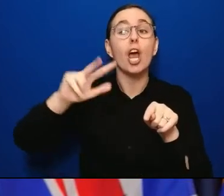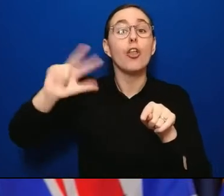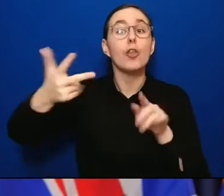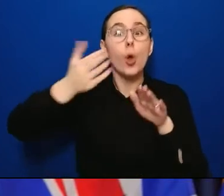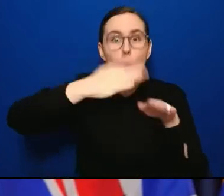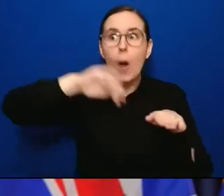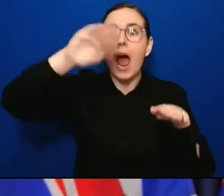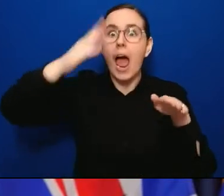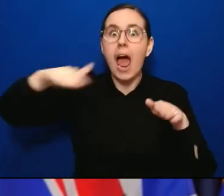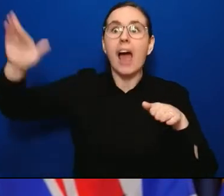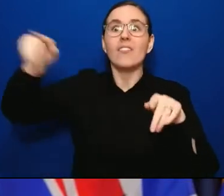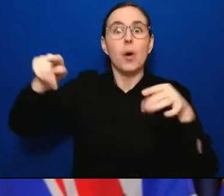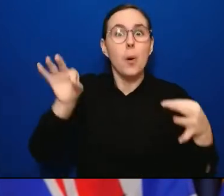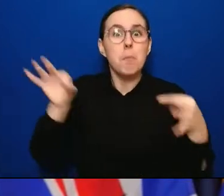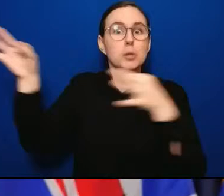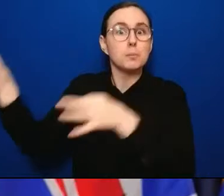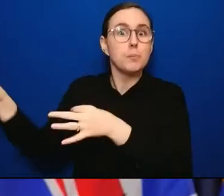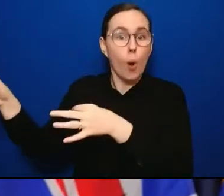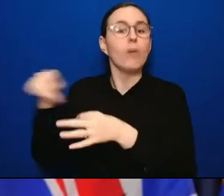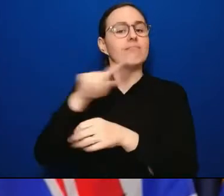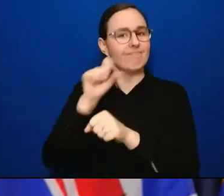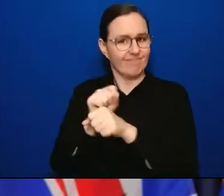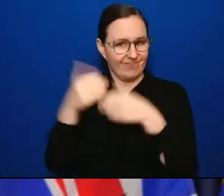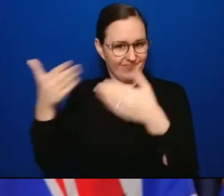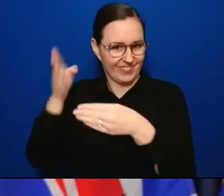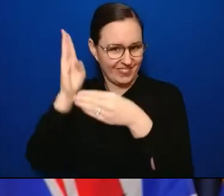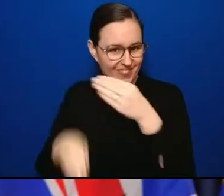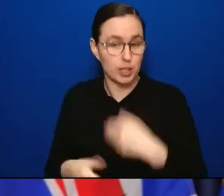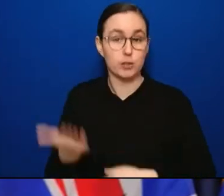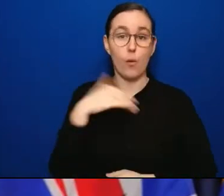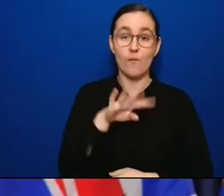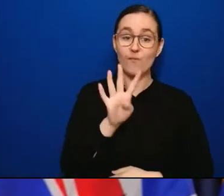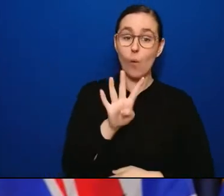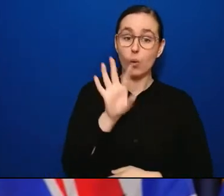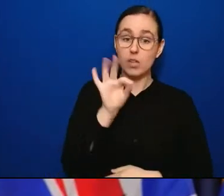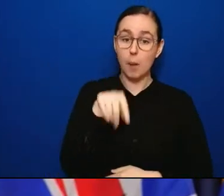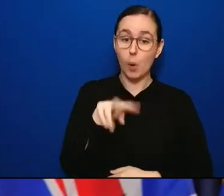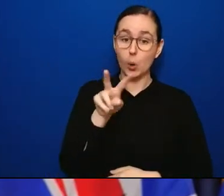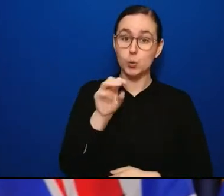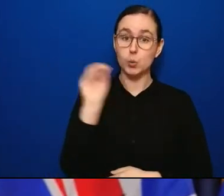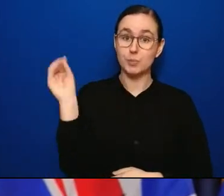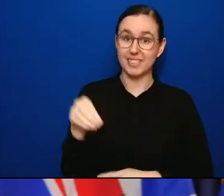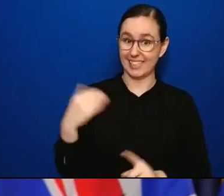And because 49.2% of patients whose surgeries were postponed